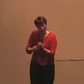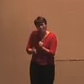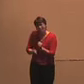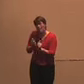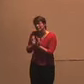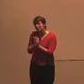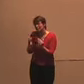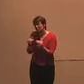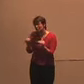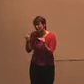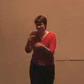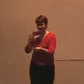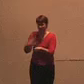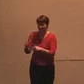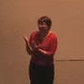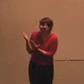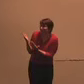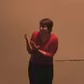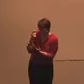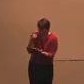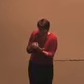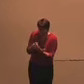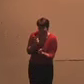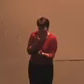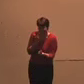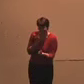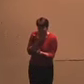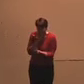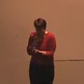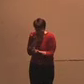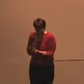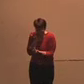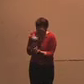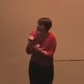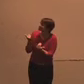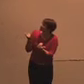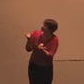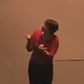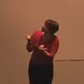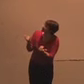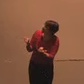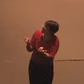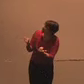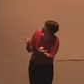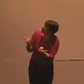are empty. Now, this is open. And this photo is now open.